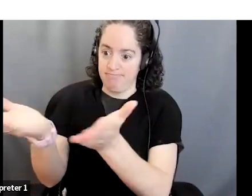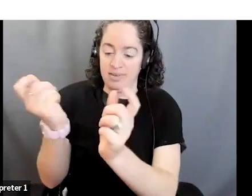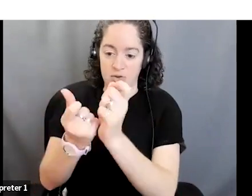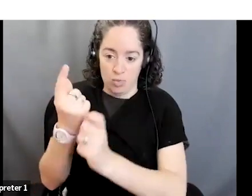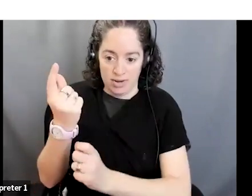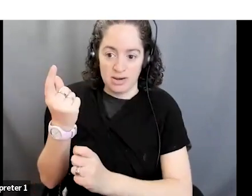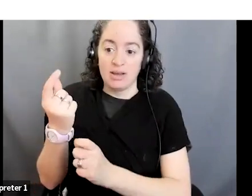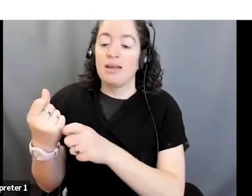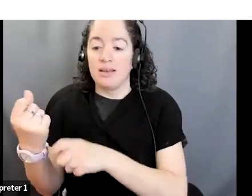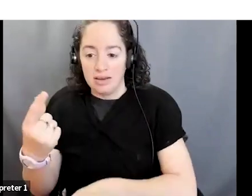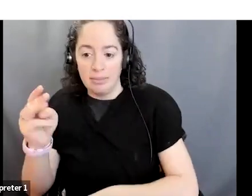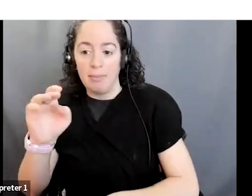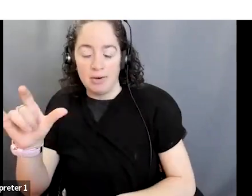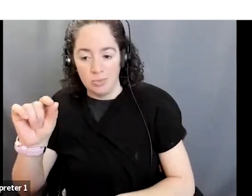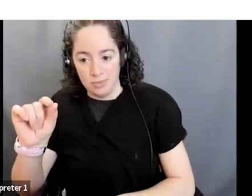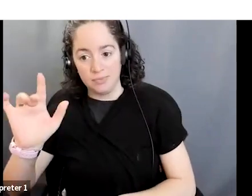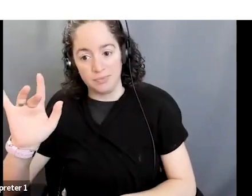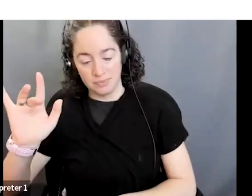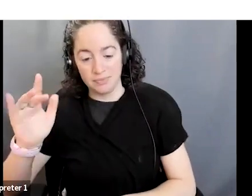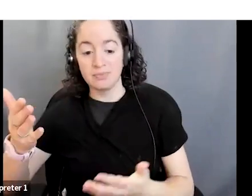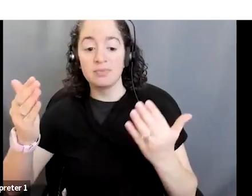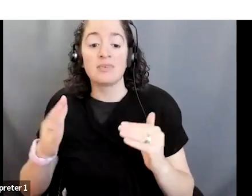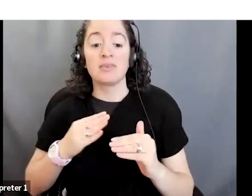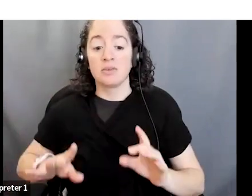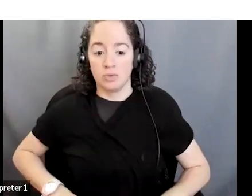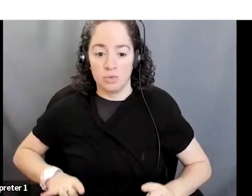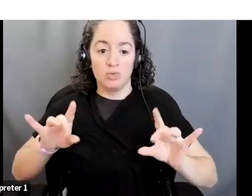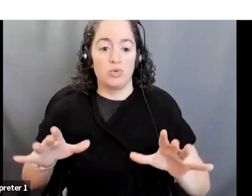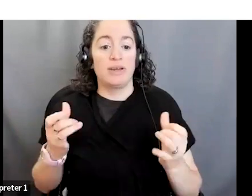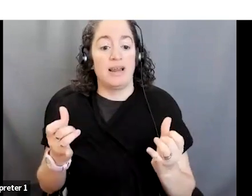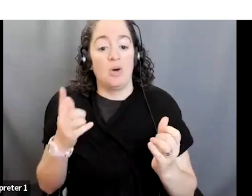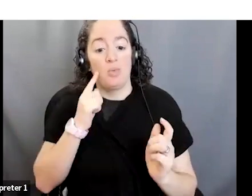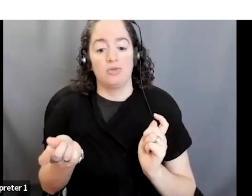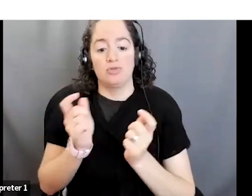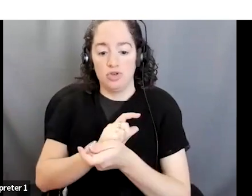and Australia is currently updating their national law to WCAG 2.2.